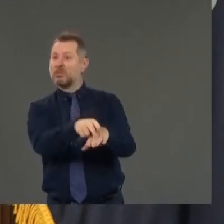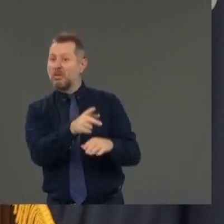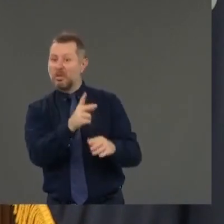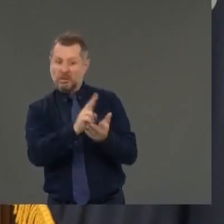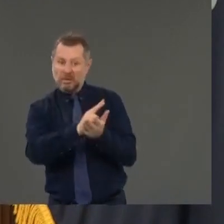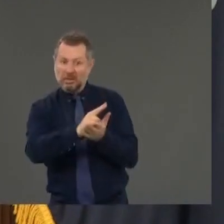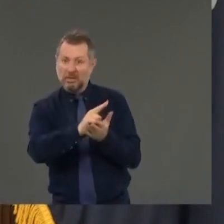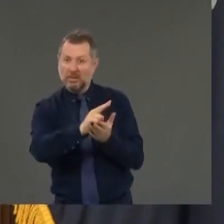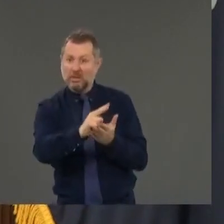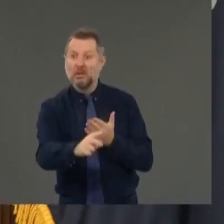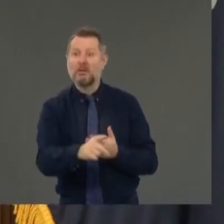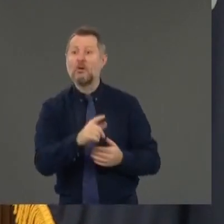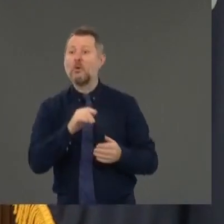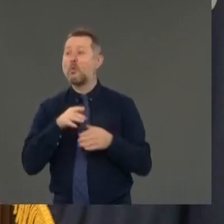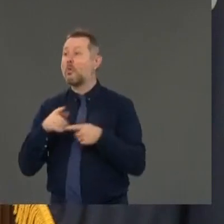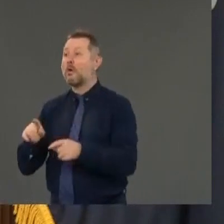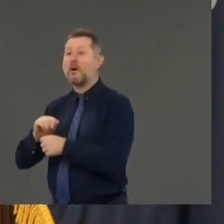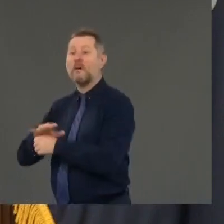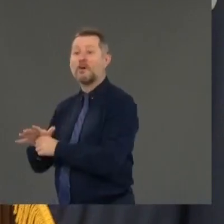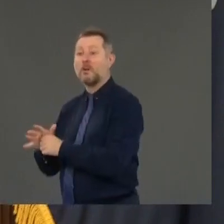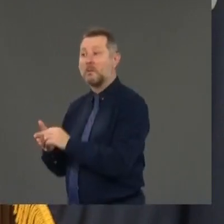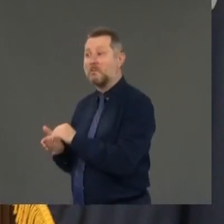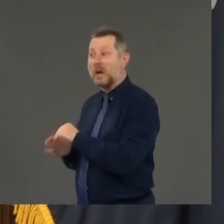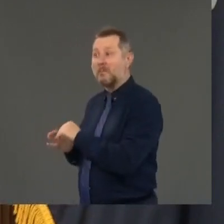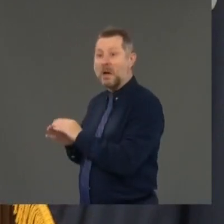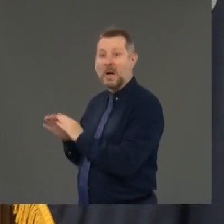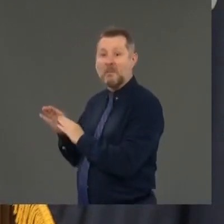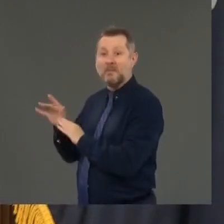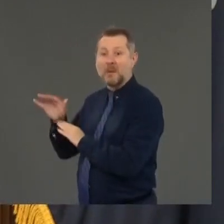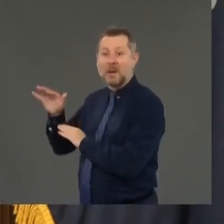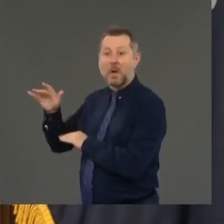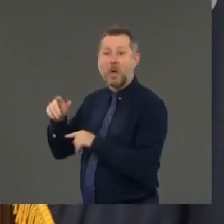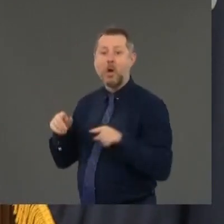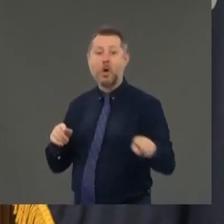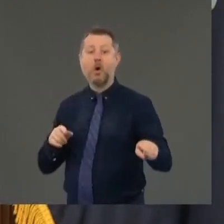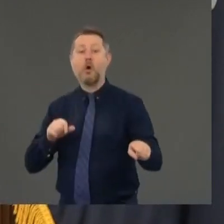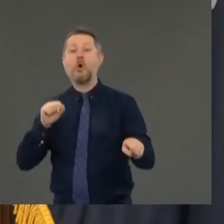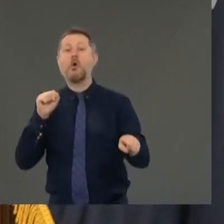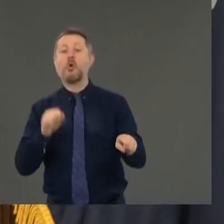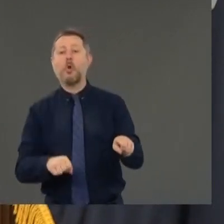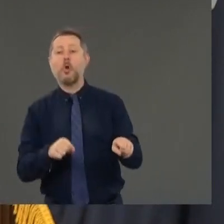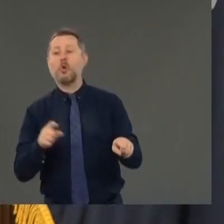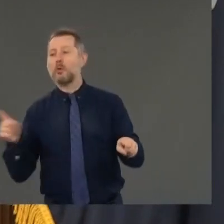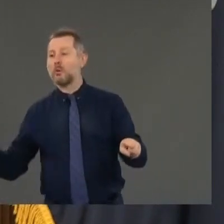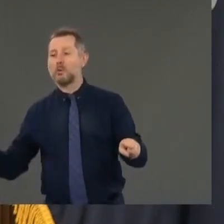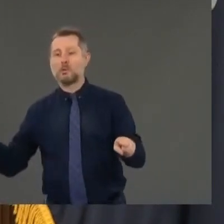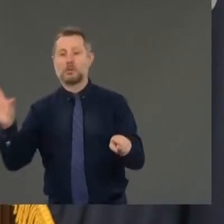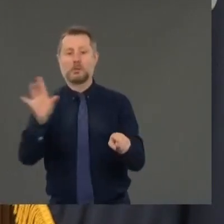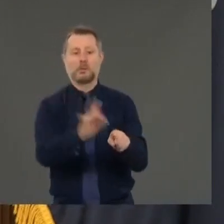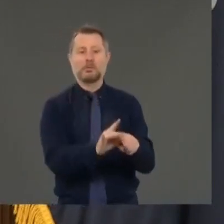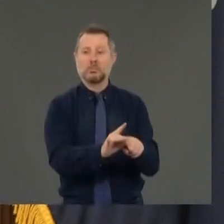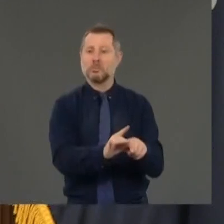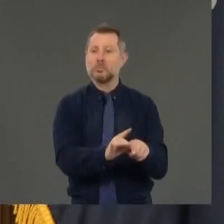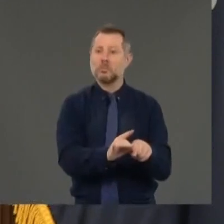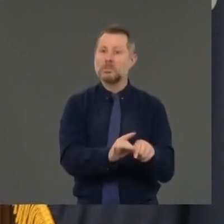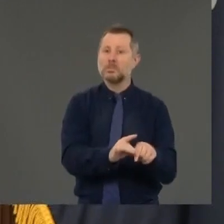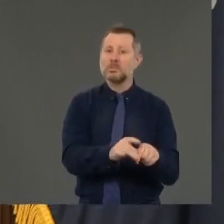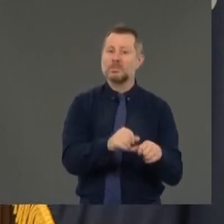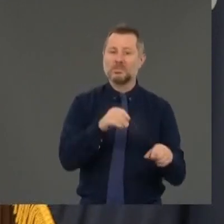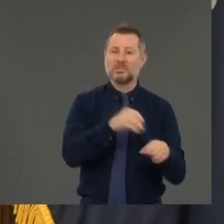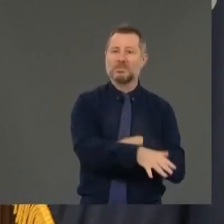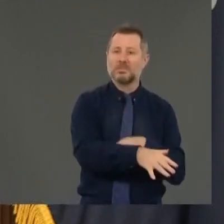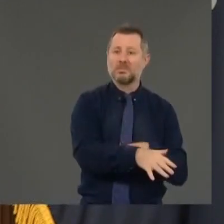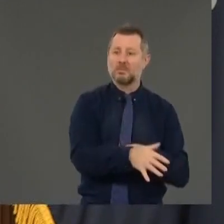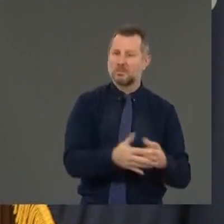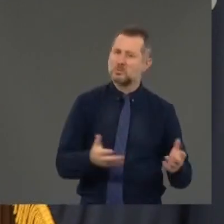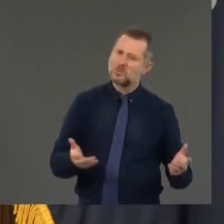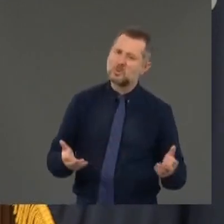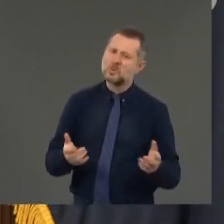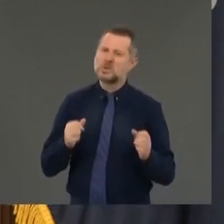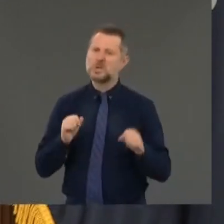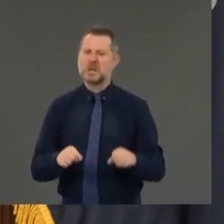LEAVE THAT PERSON IN A HOSPITAL